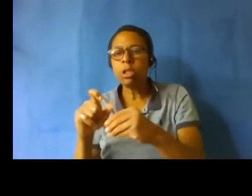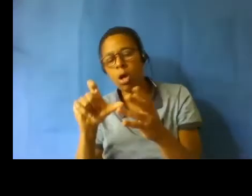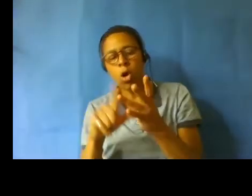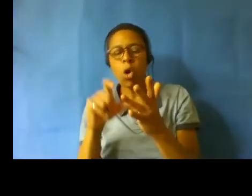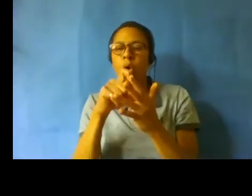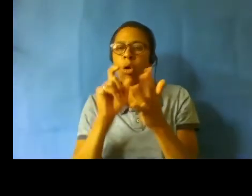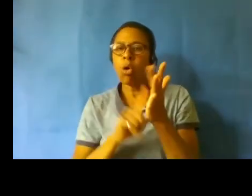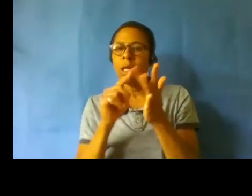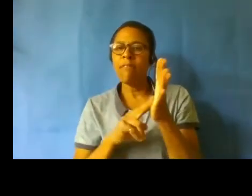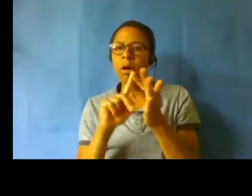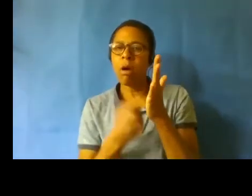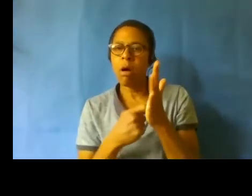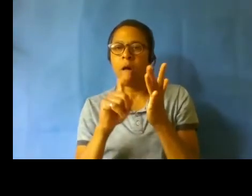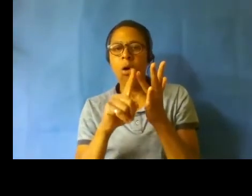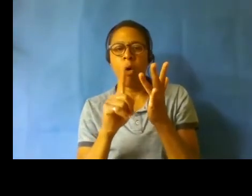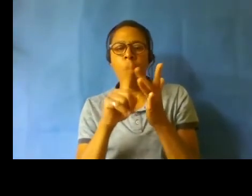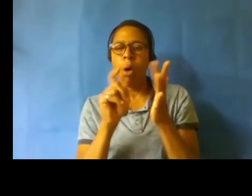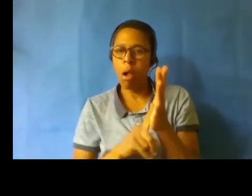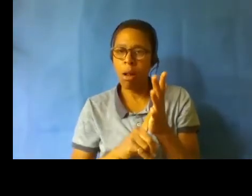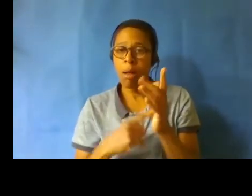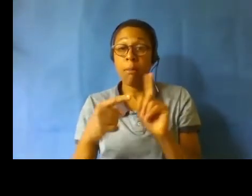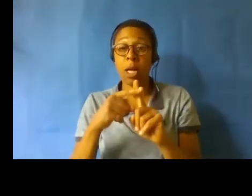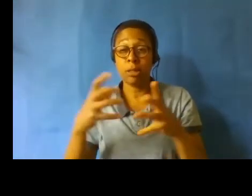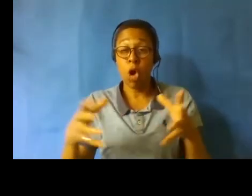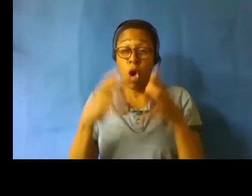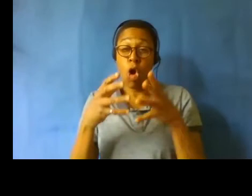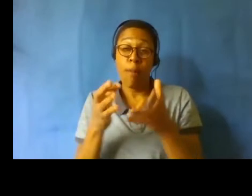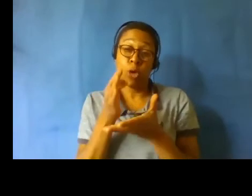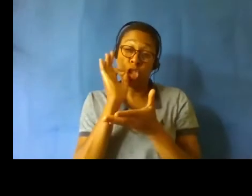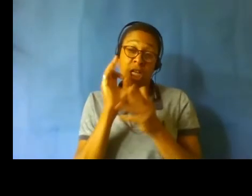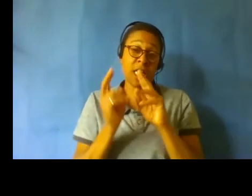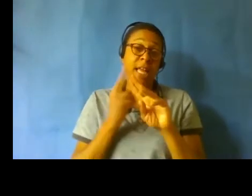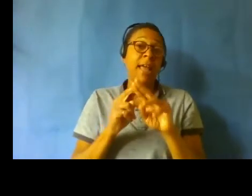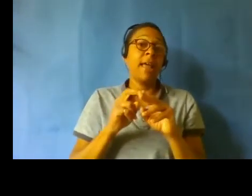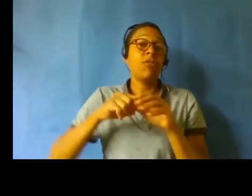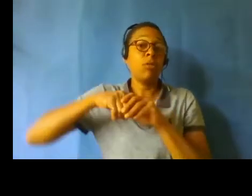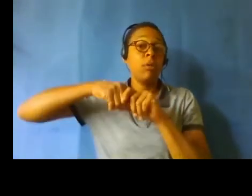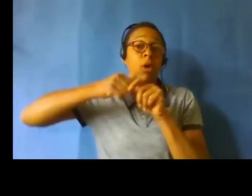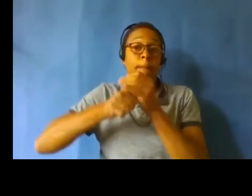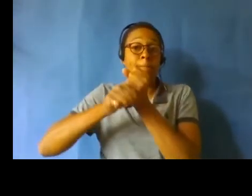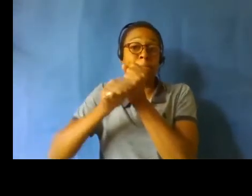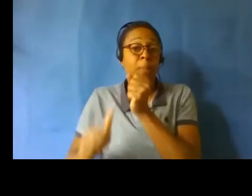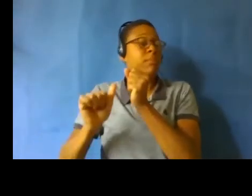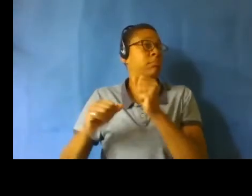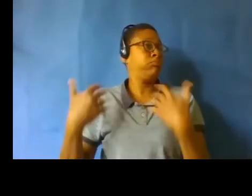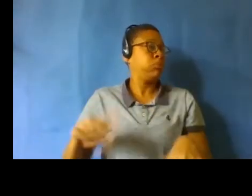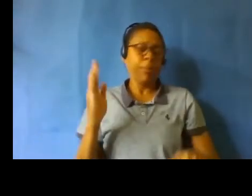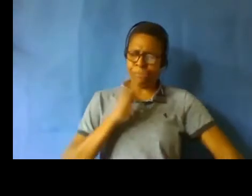bush tea for a clear-out if you so much as fart in the vicinity an elder these are the medicines my grandparents brought with them from the